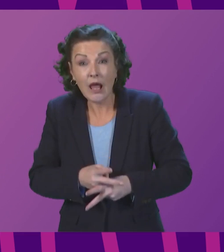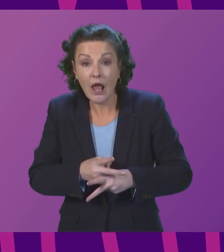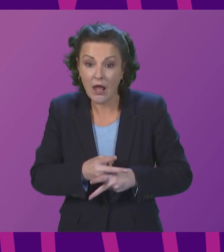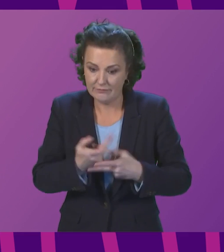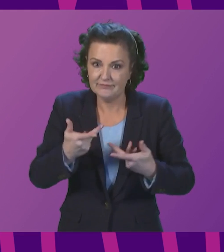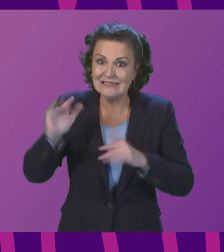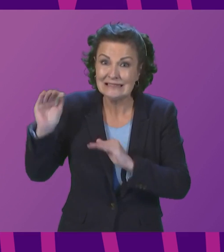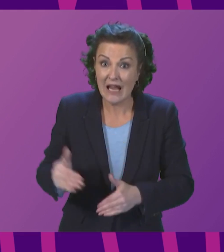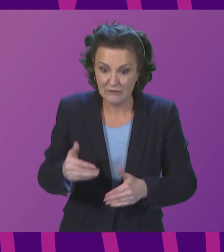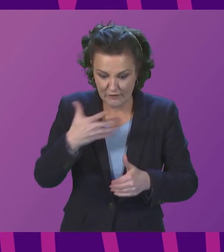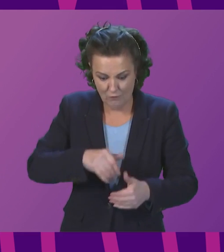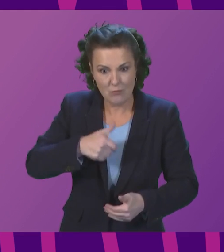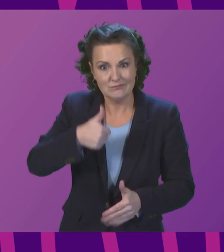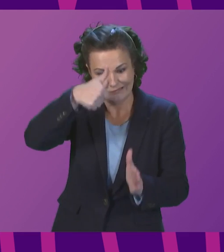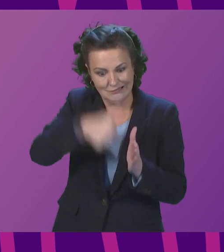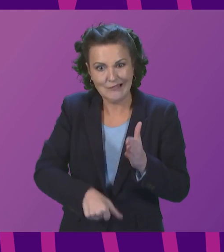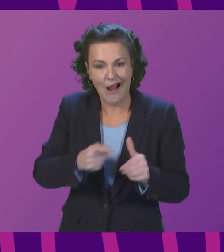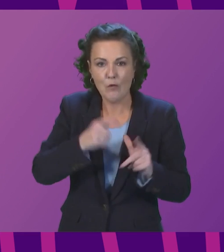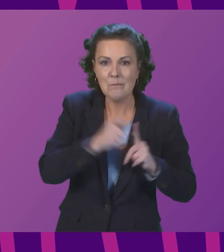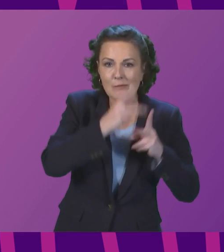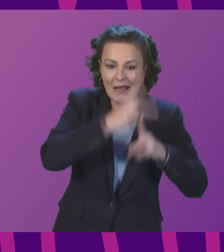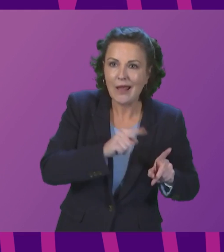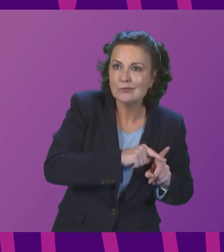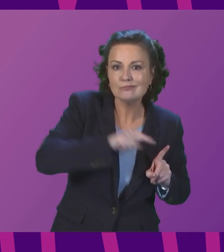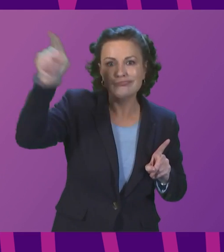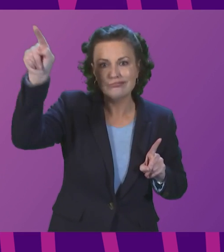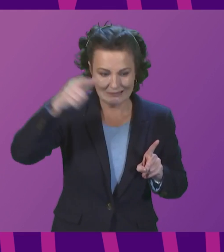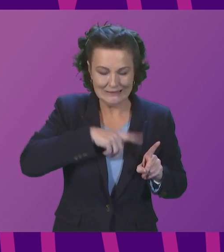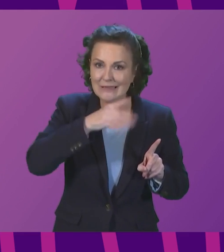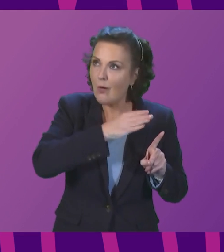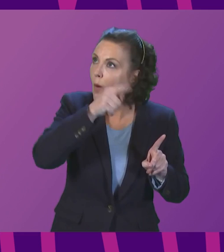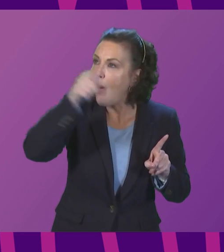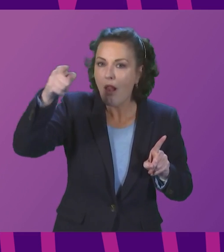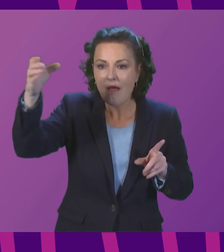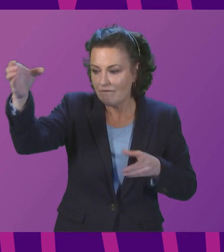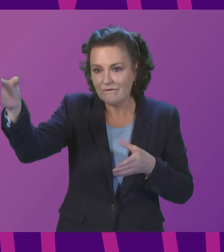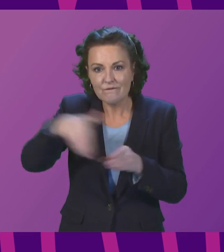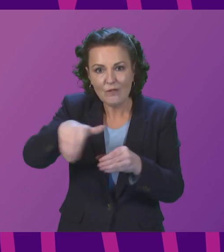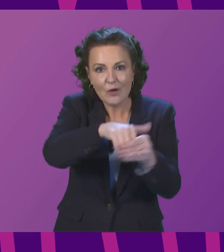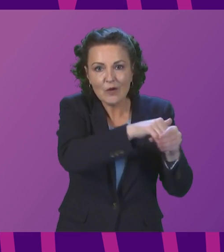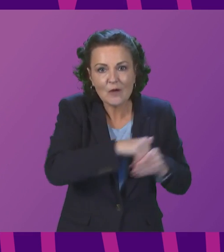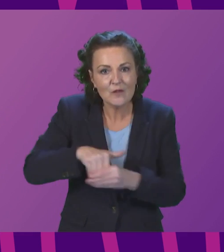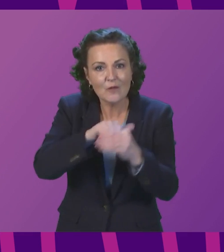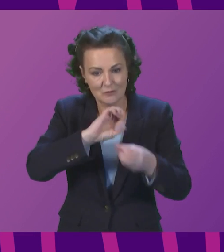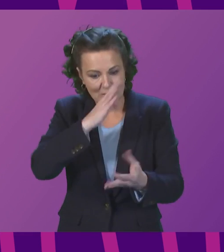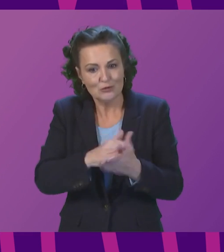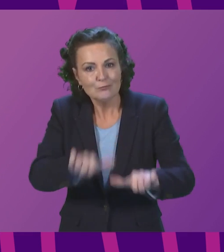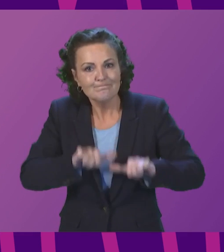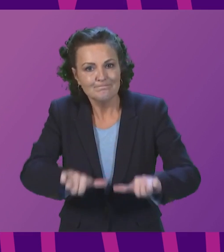The longer-term work to establish a national care service is also important in this context.